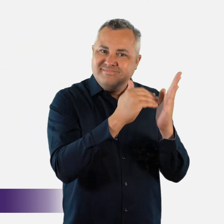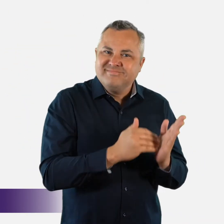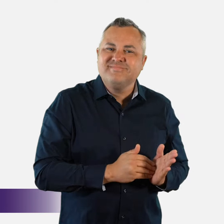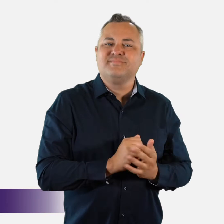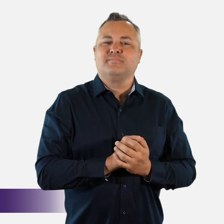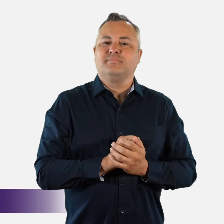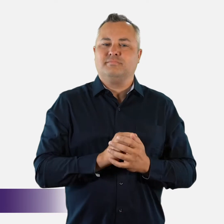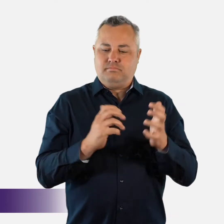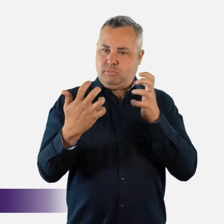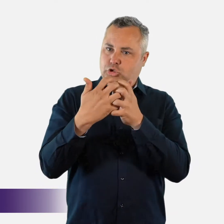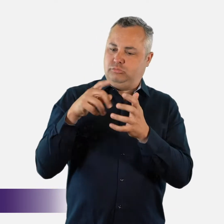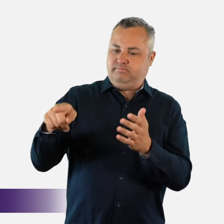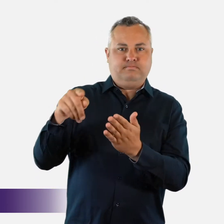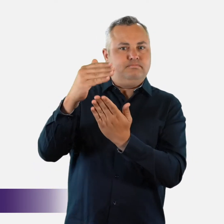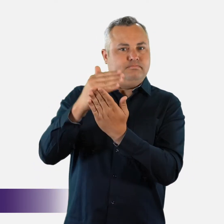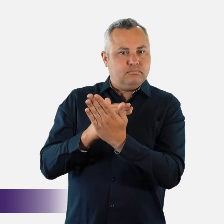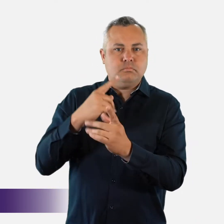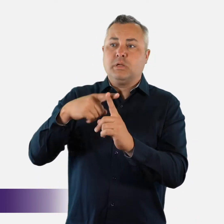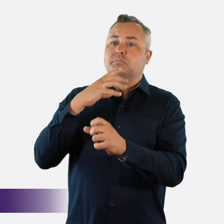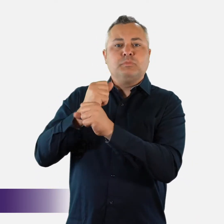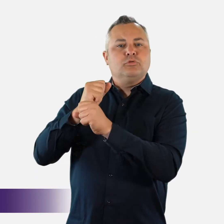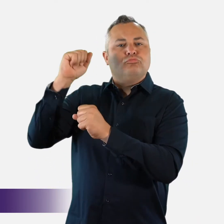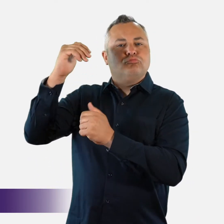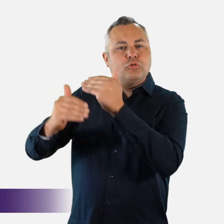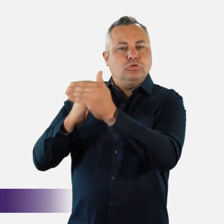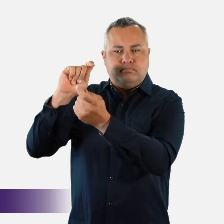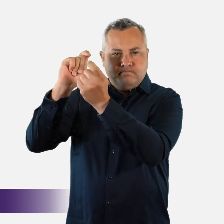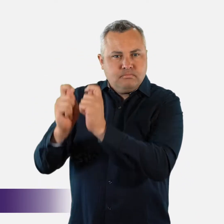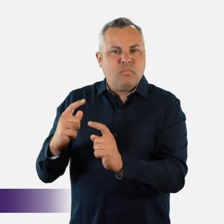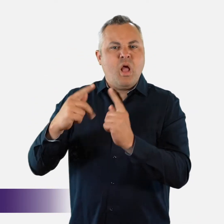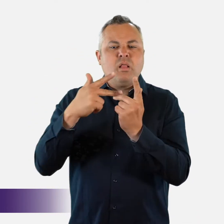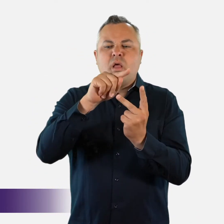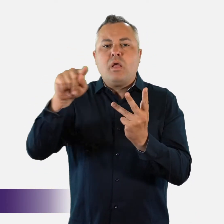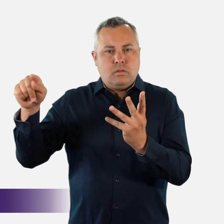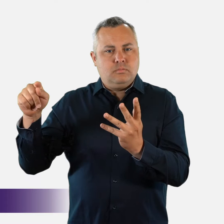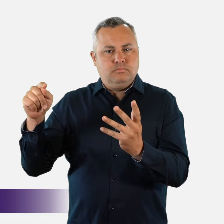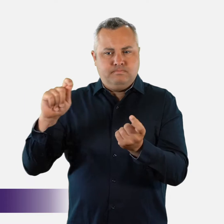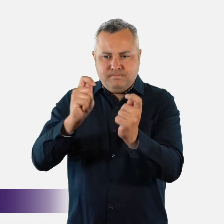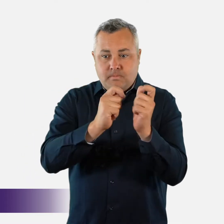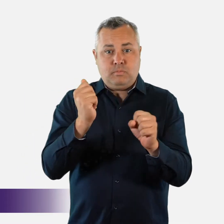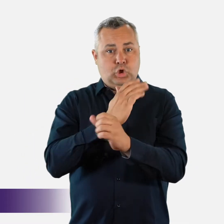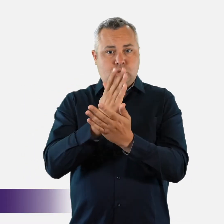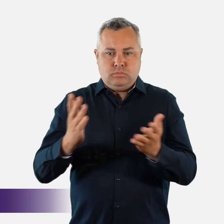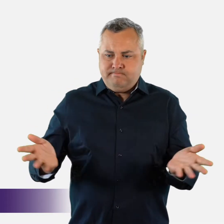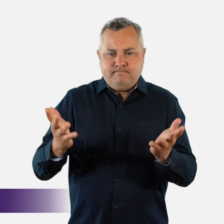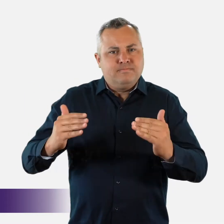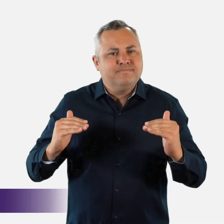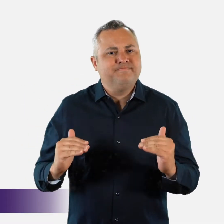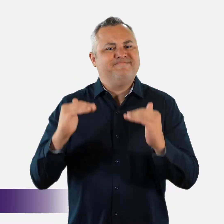administrative and other measures to promote the human rights of people with disability -